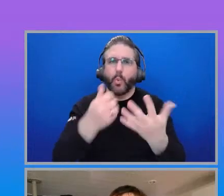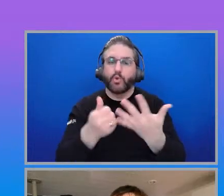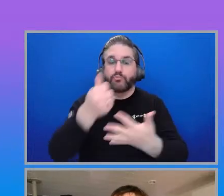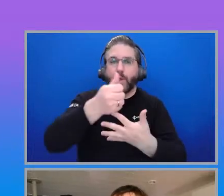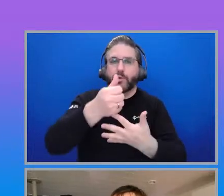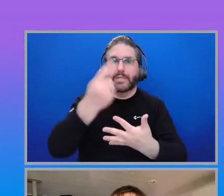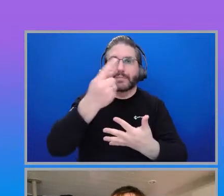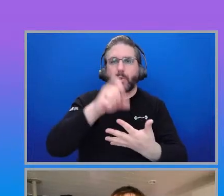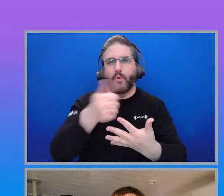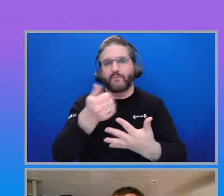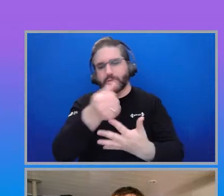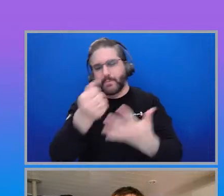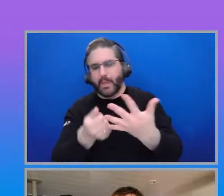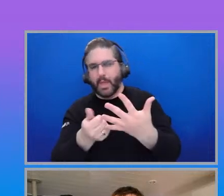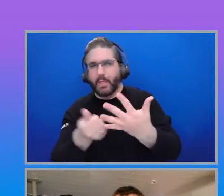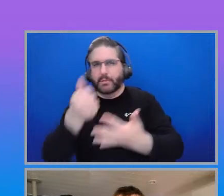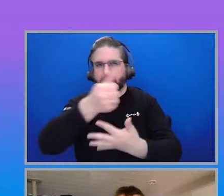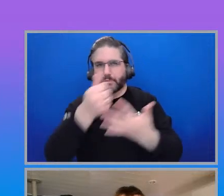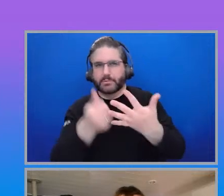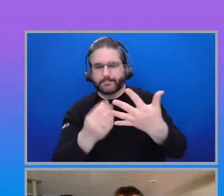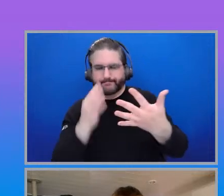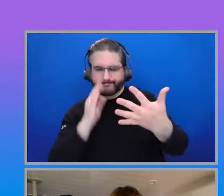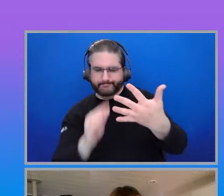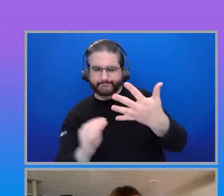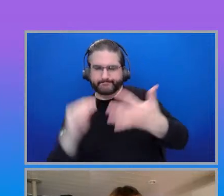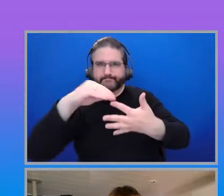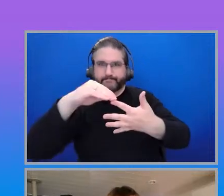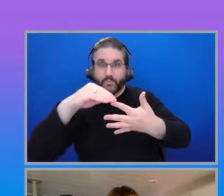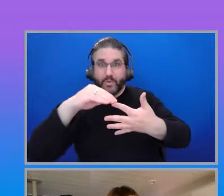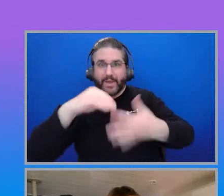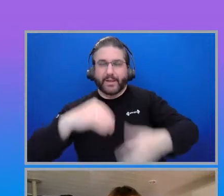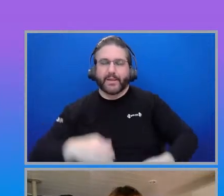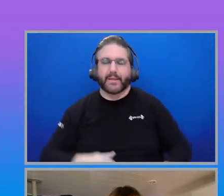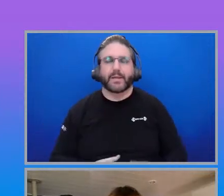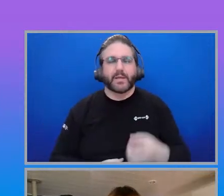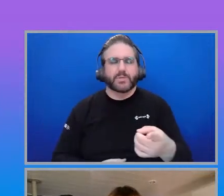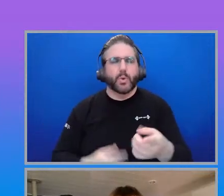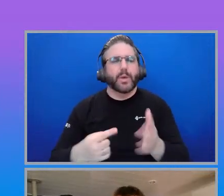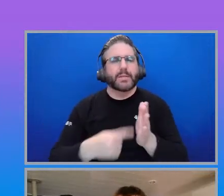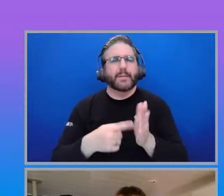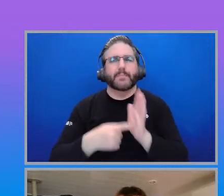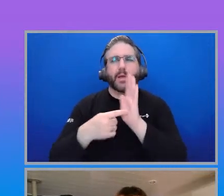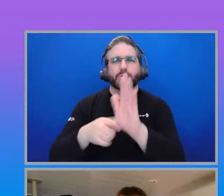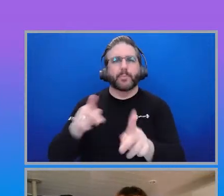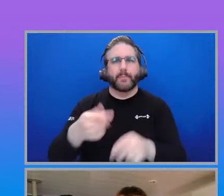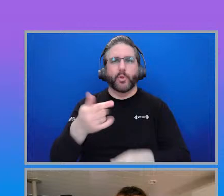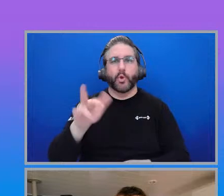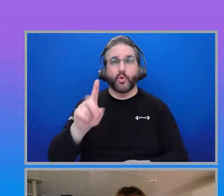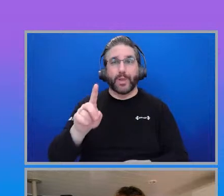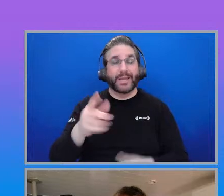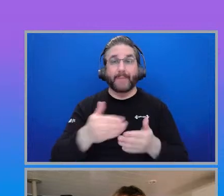prioritize a certain thing and so on. So as I was showing people grid and even before it